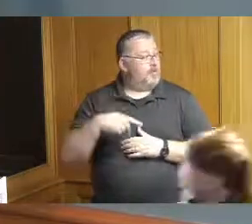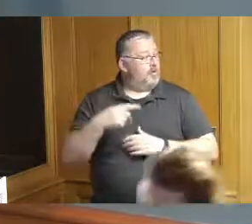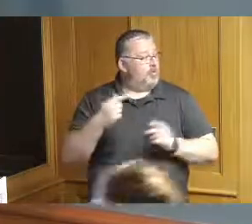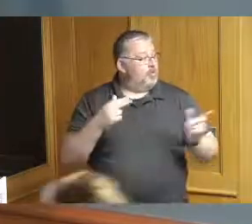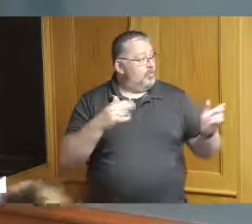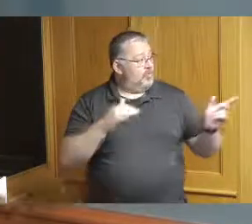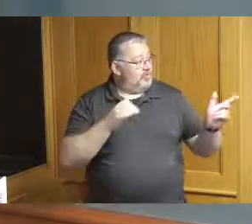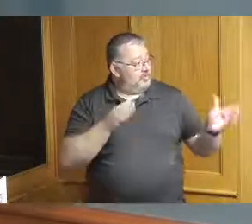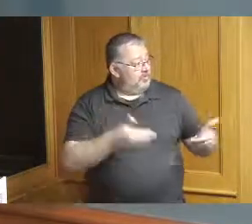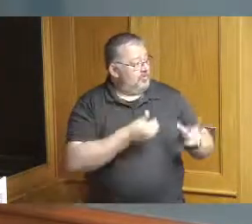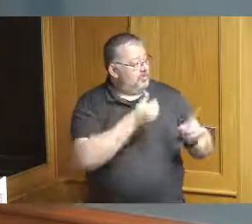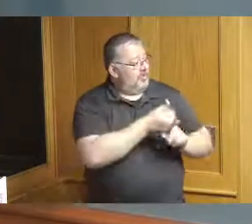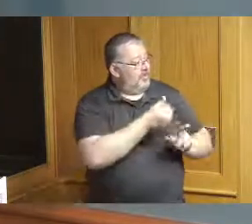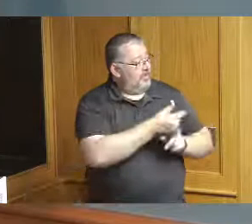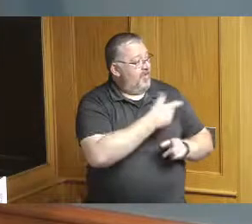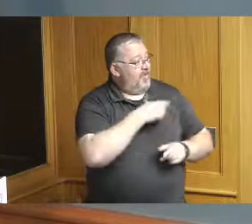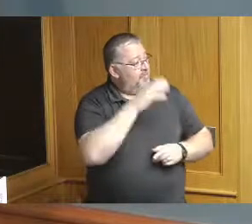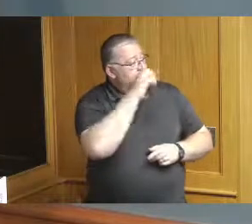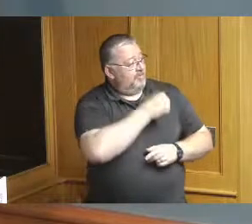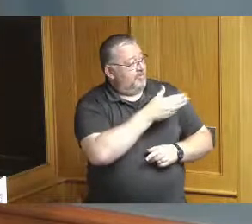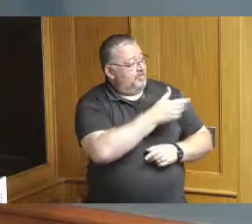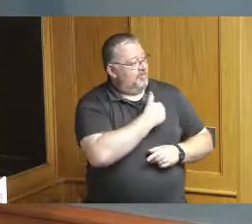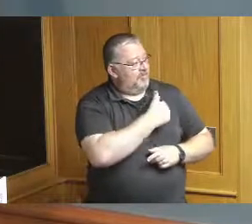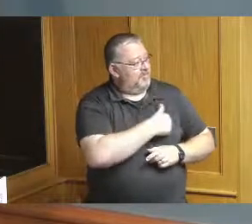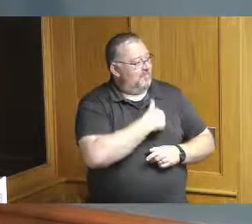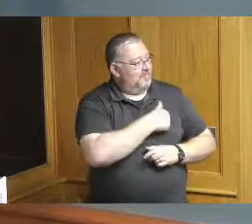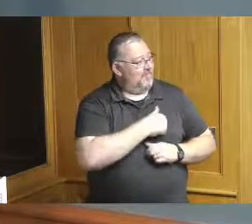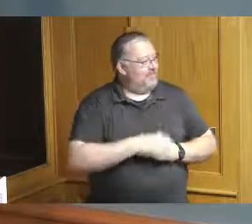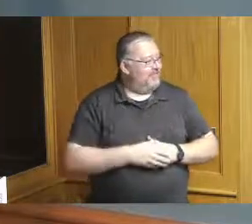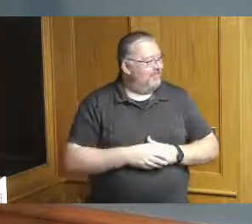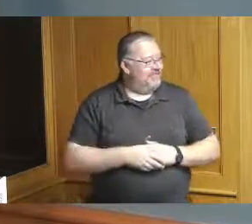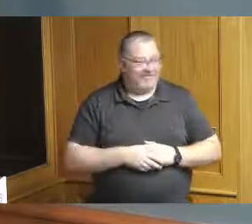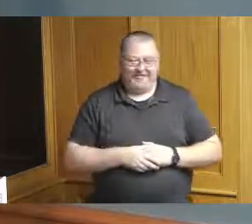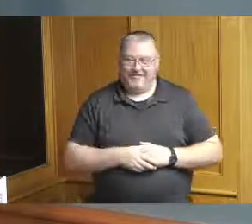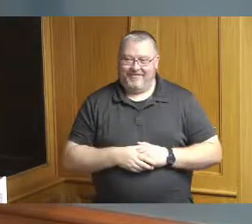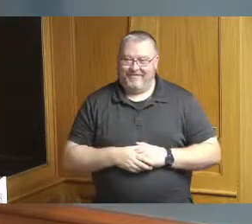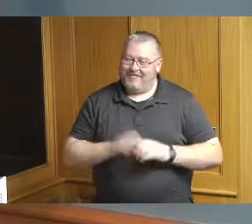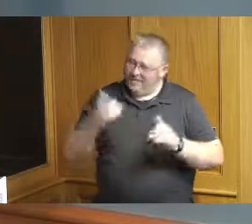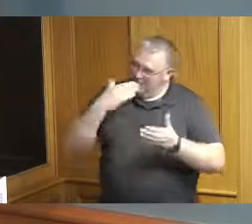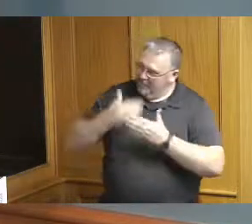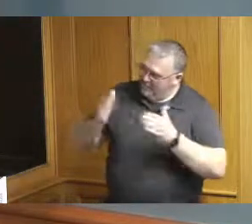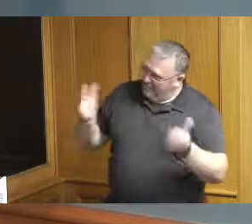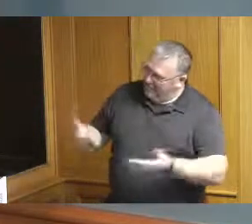to introduce yourself since i just said your name but i had a great introduction thank you very much